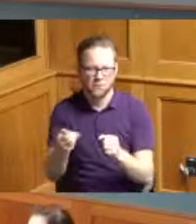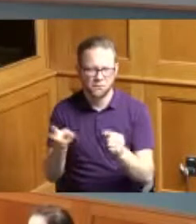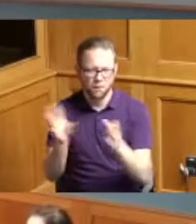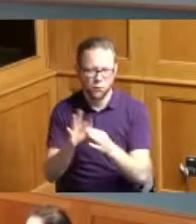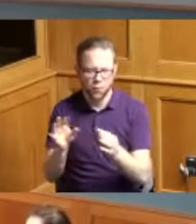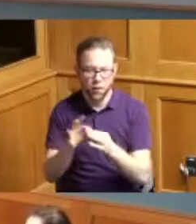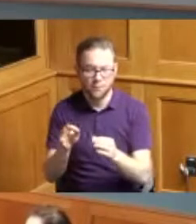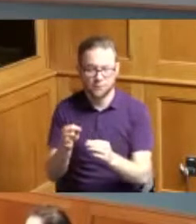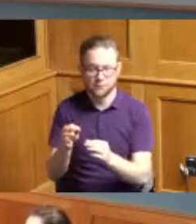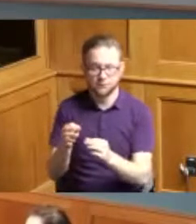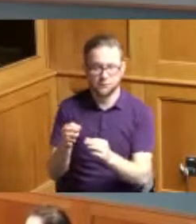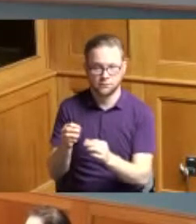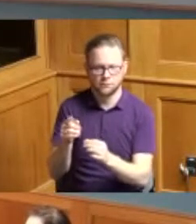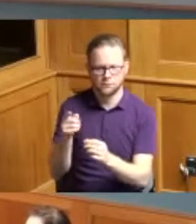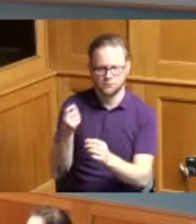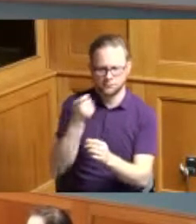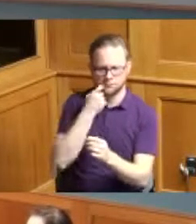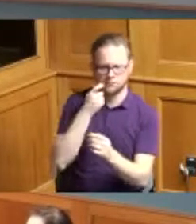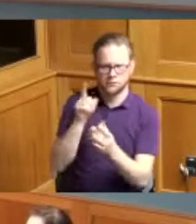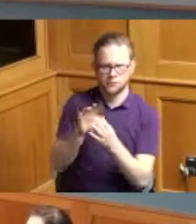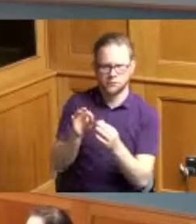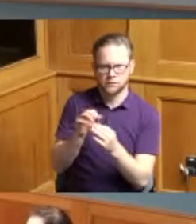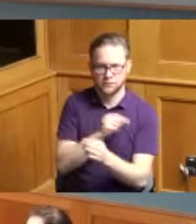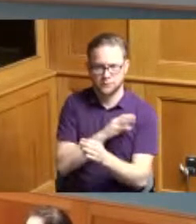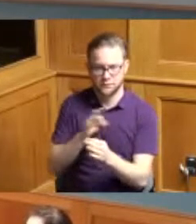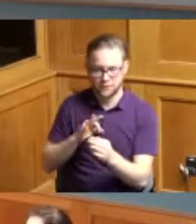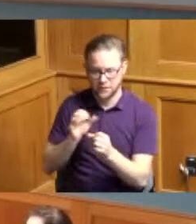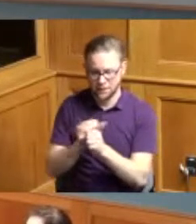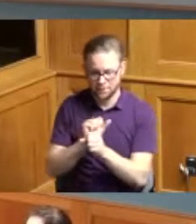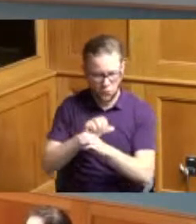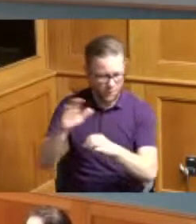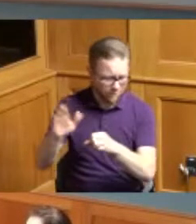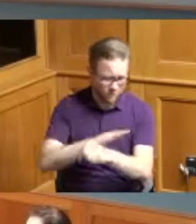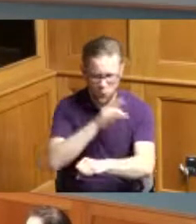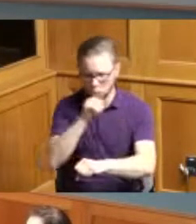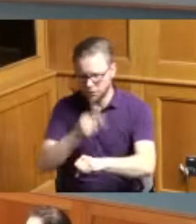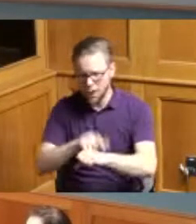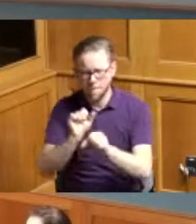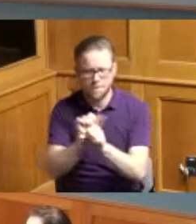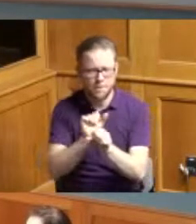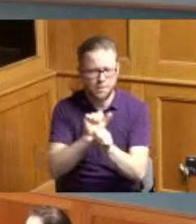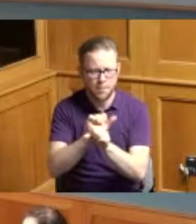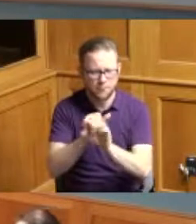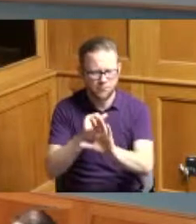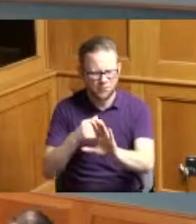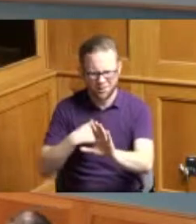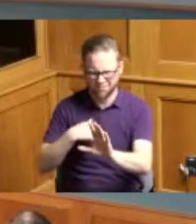earlier say that staff has been working full-time on this which I'm a little confused about because